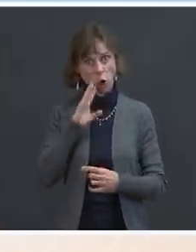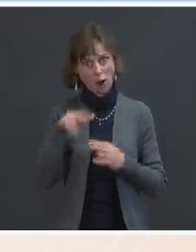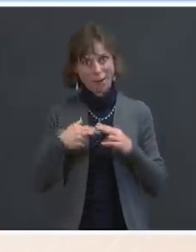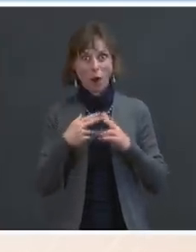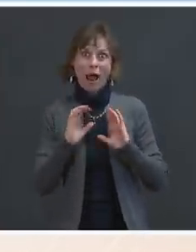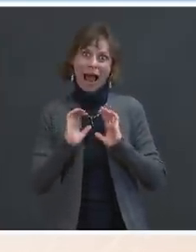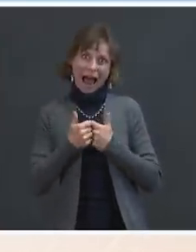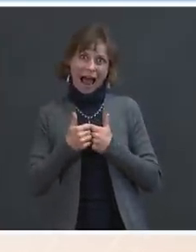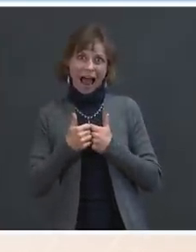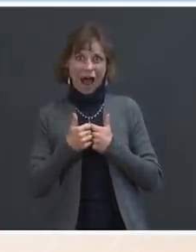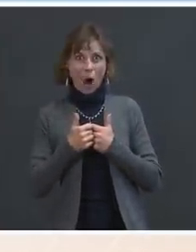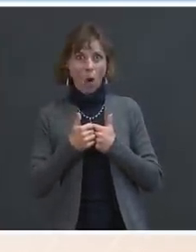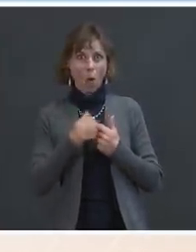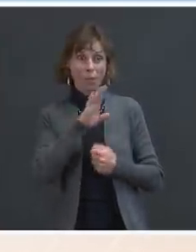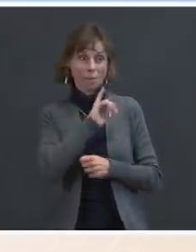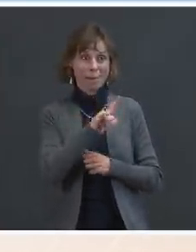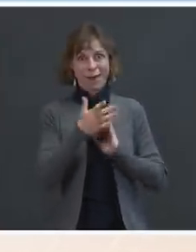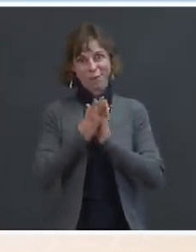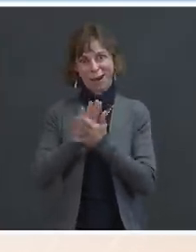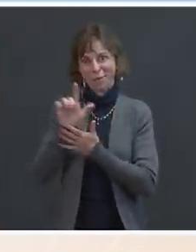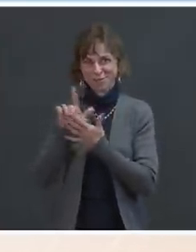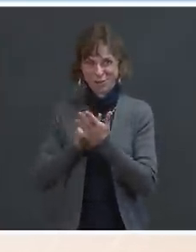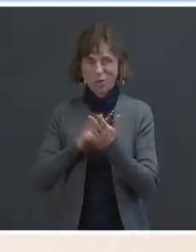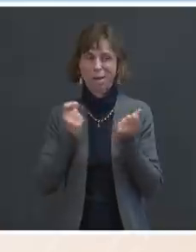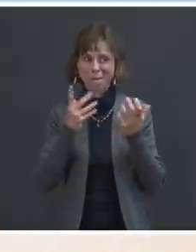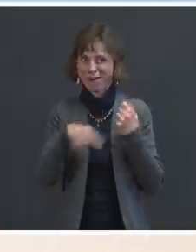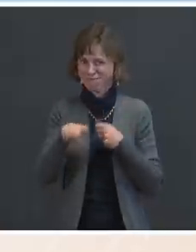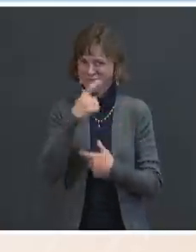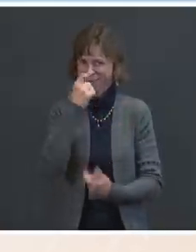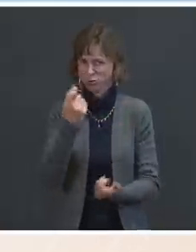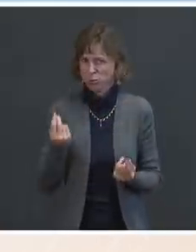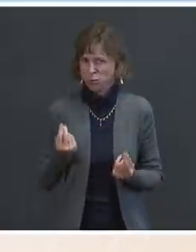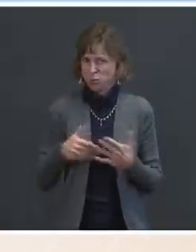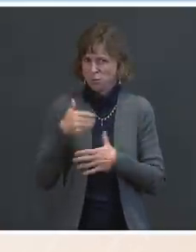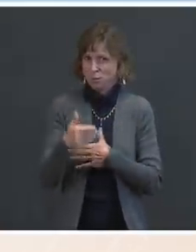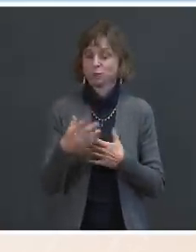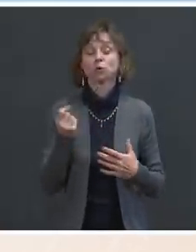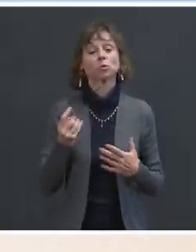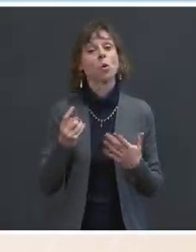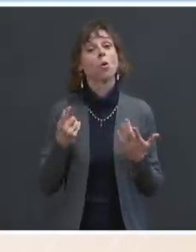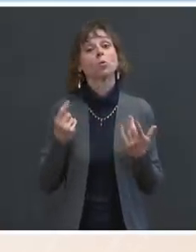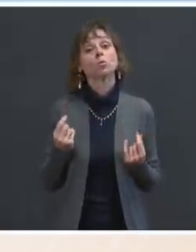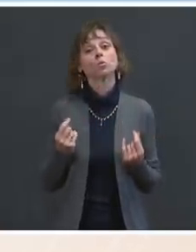and I know there's lots of interest in what comes next. So, once it's passed, the bill text will be rechecked, printed,